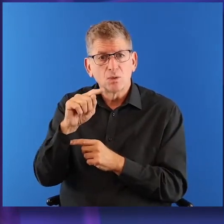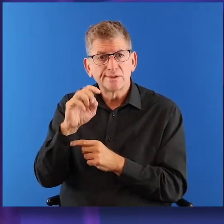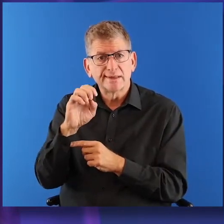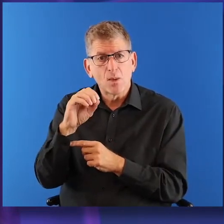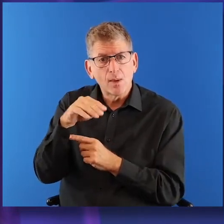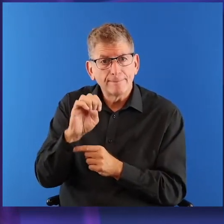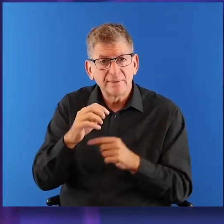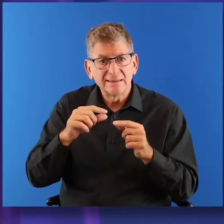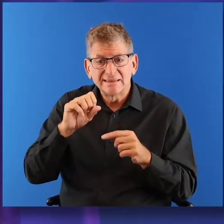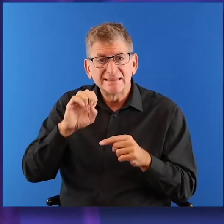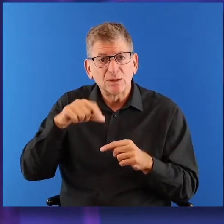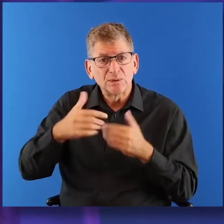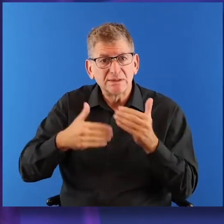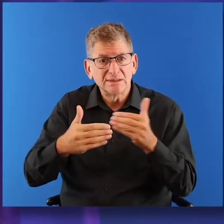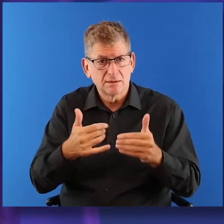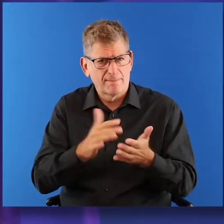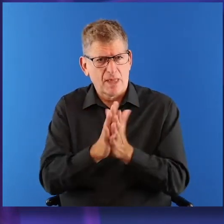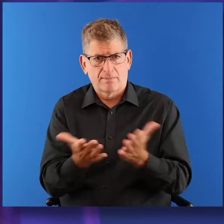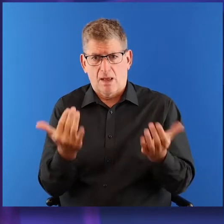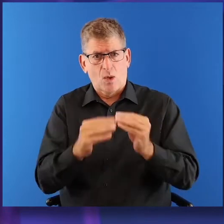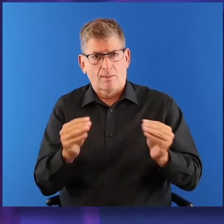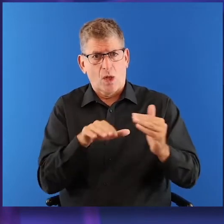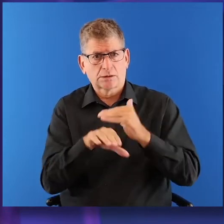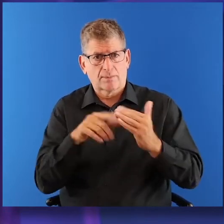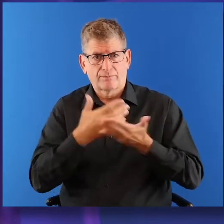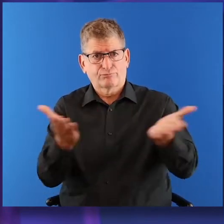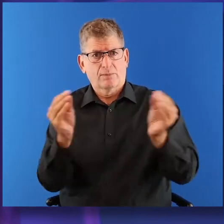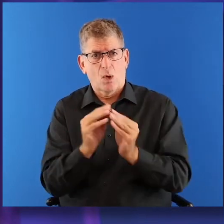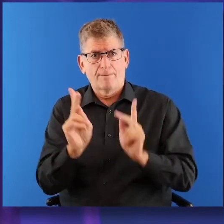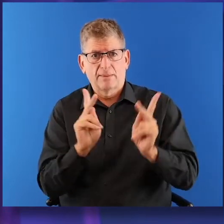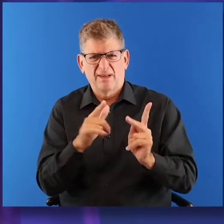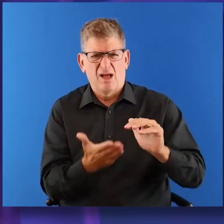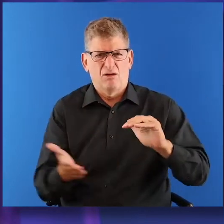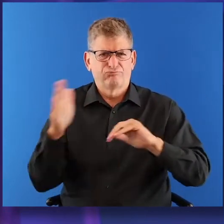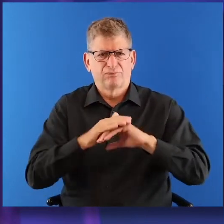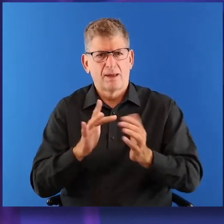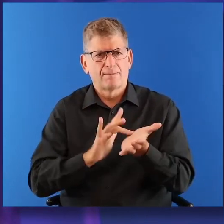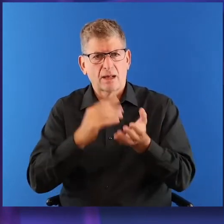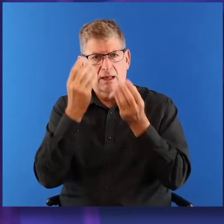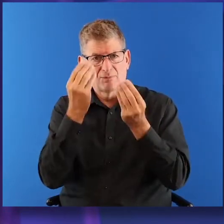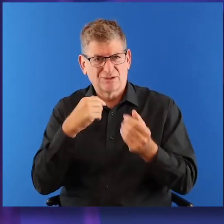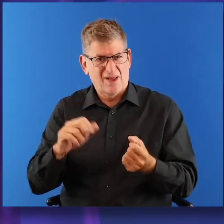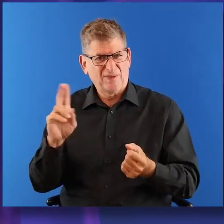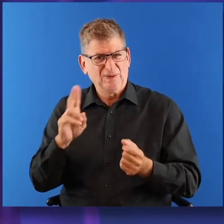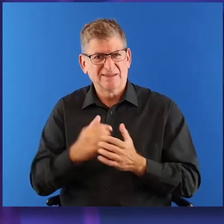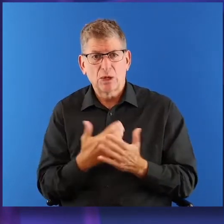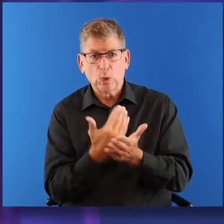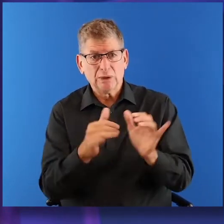New systems are emerging that listen in on doctor-patient conversations to relieve the burden of clinical note-taking